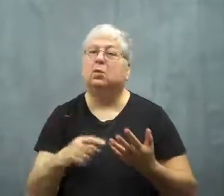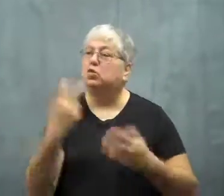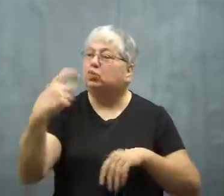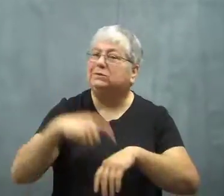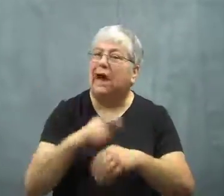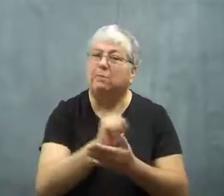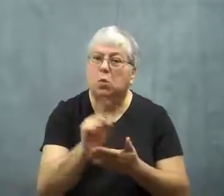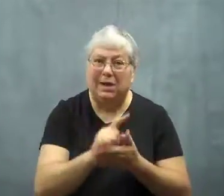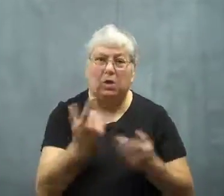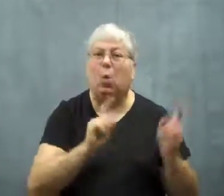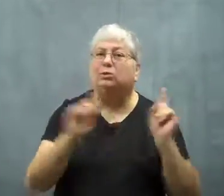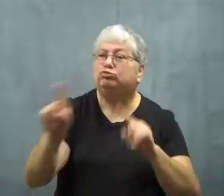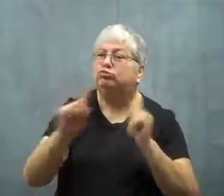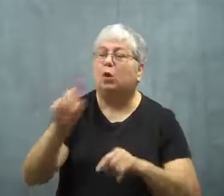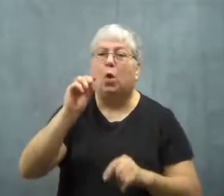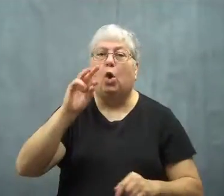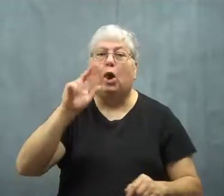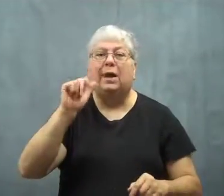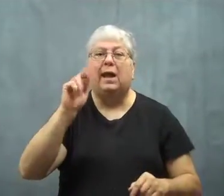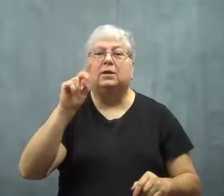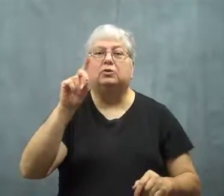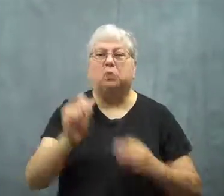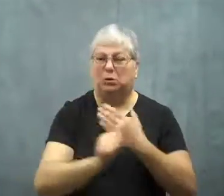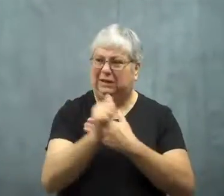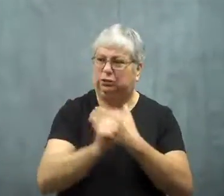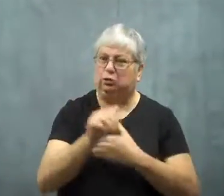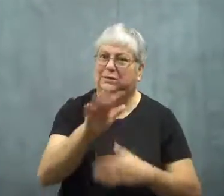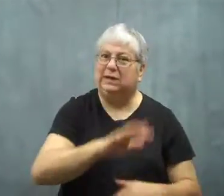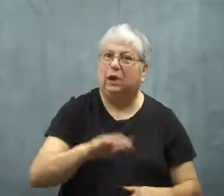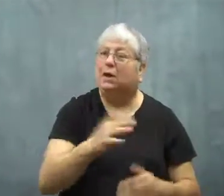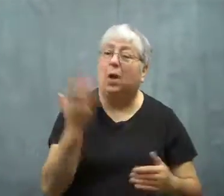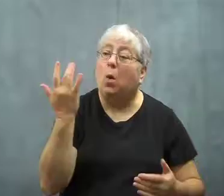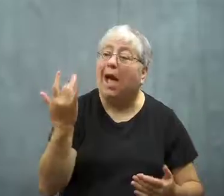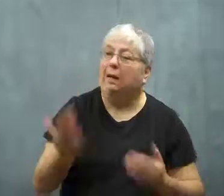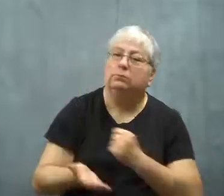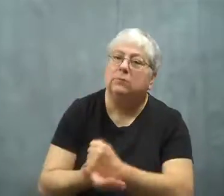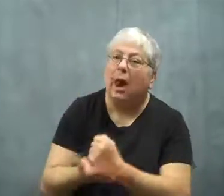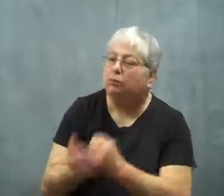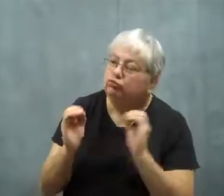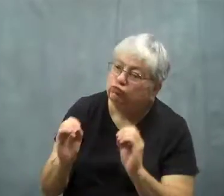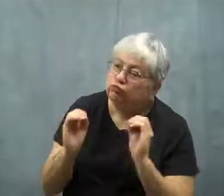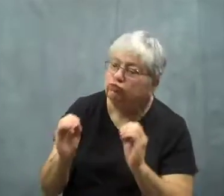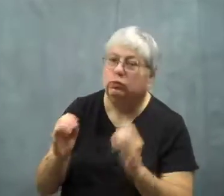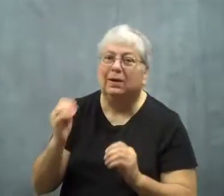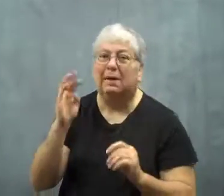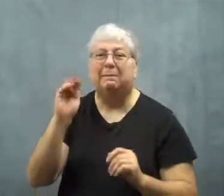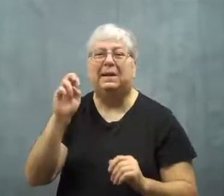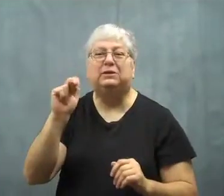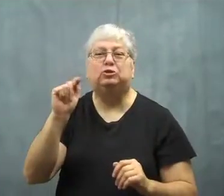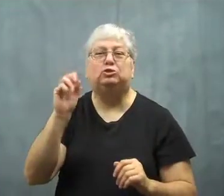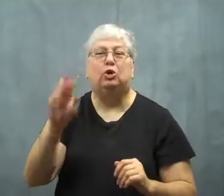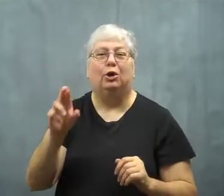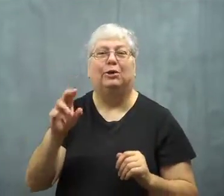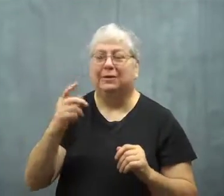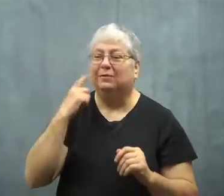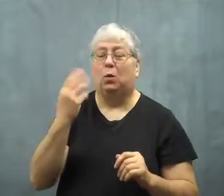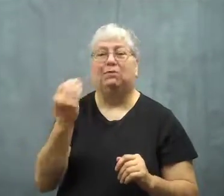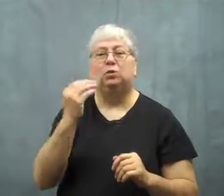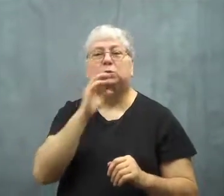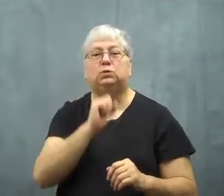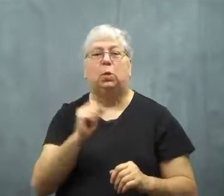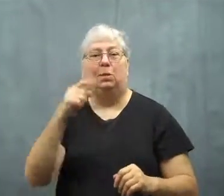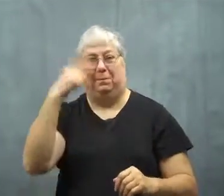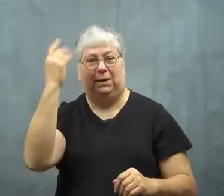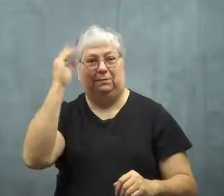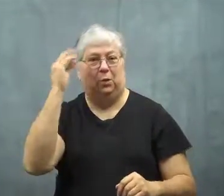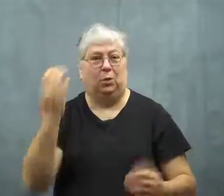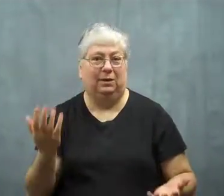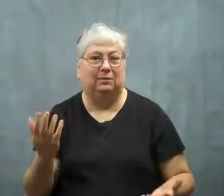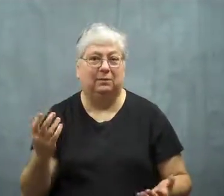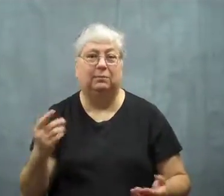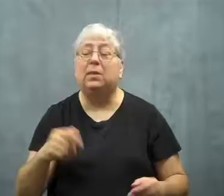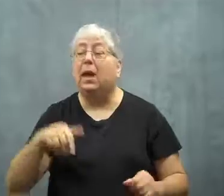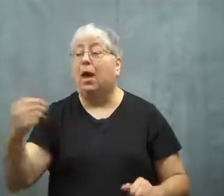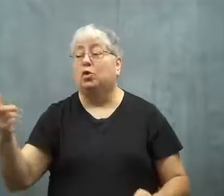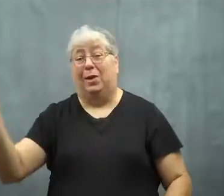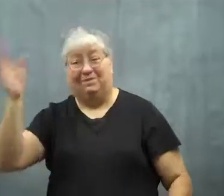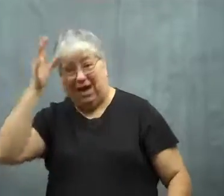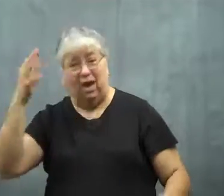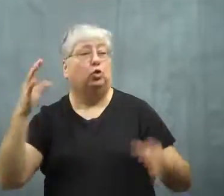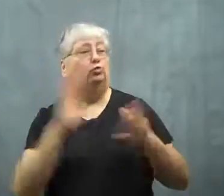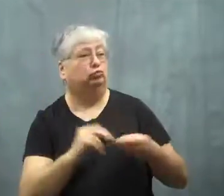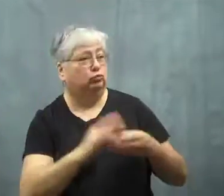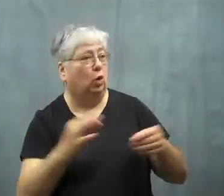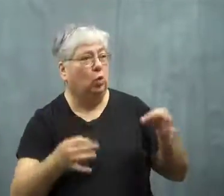He would go to a dangerous neighborhood in Orlando twice a week